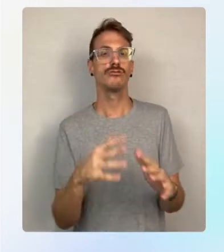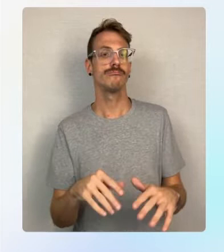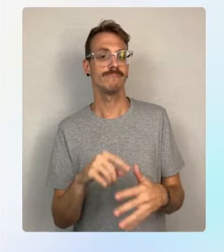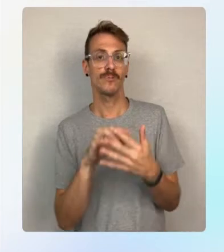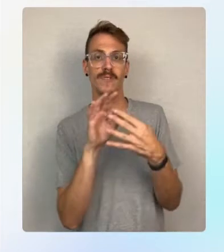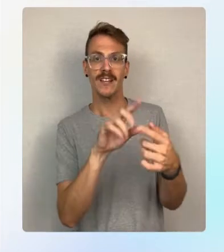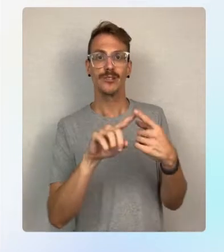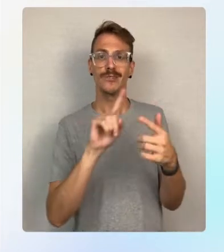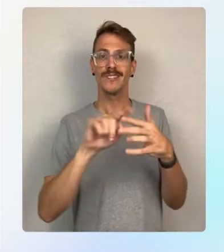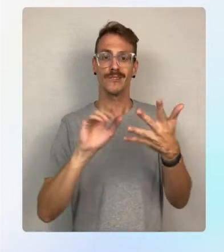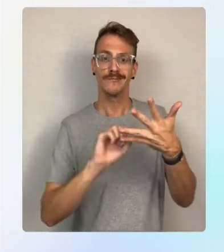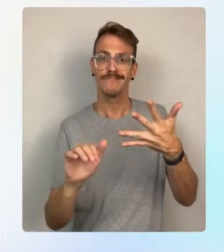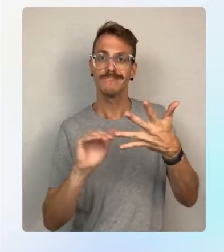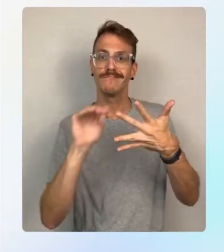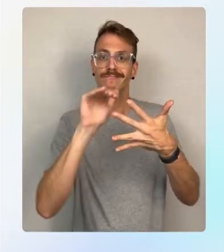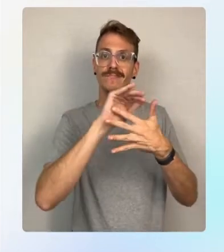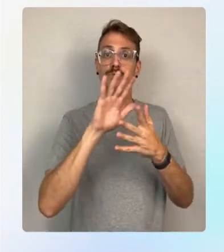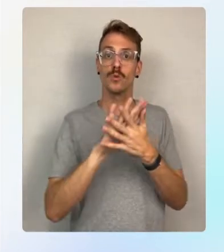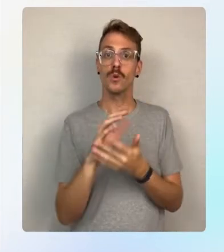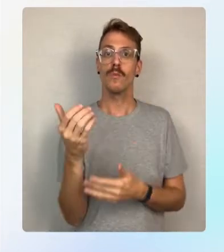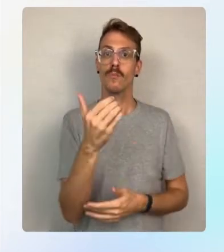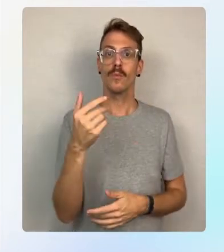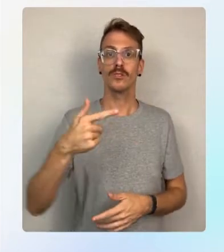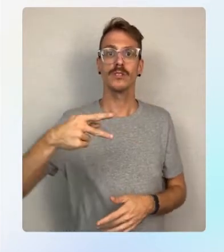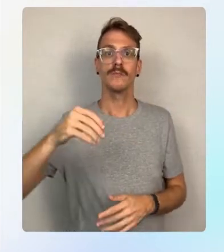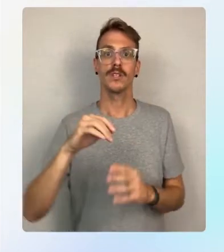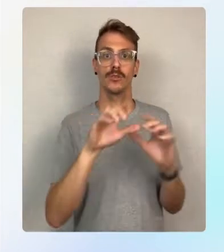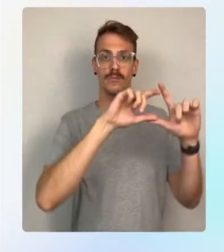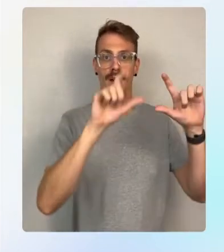related to the different stages of the mobile GPU pipeline.